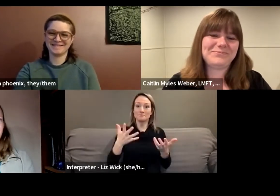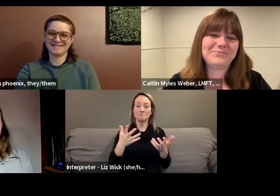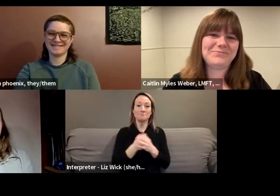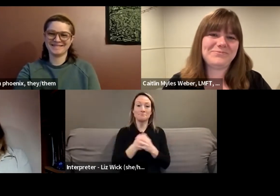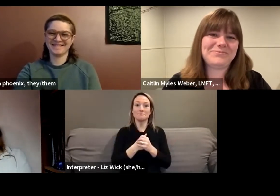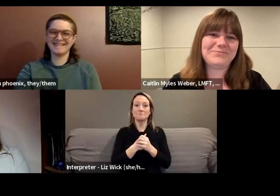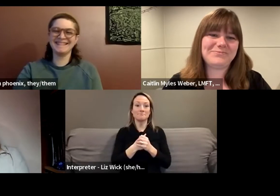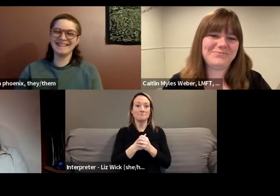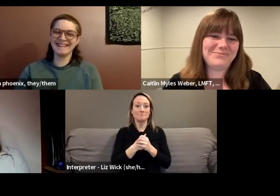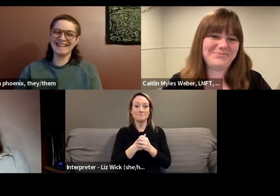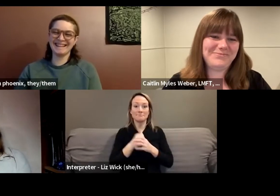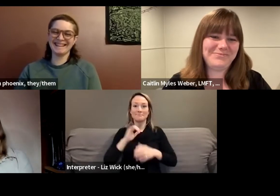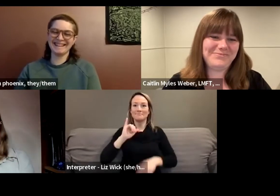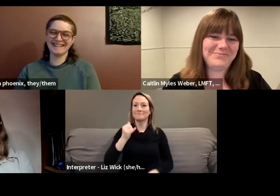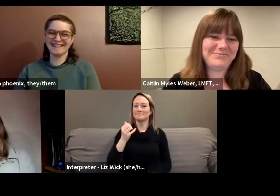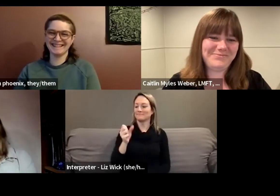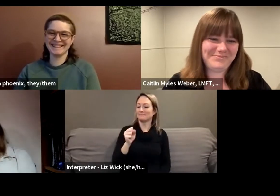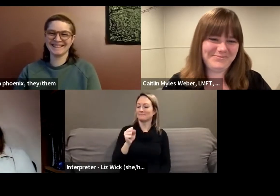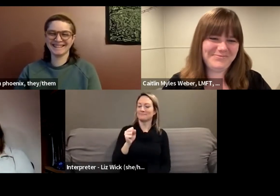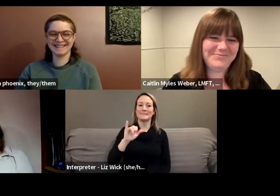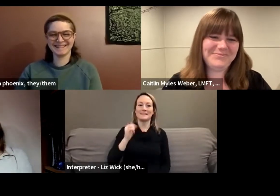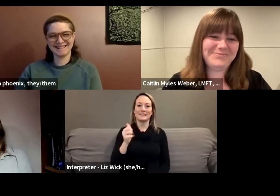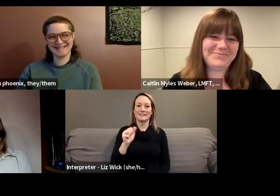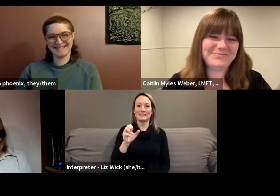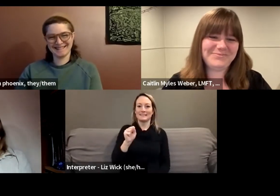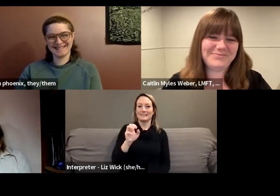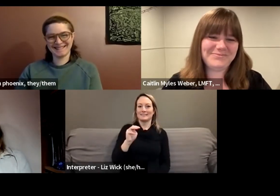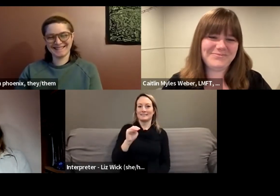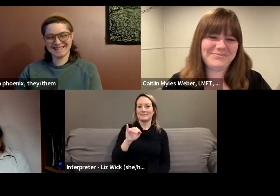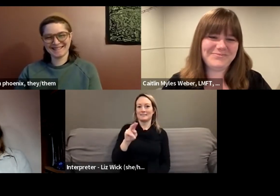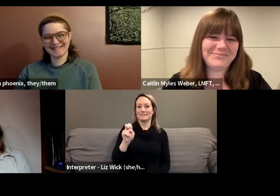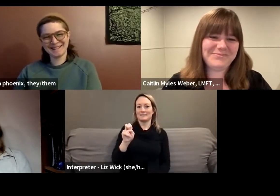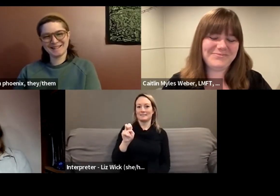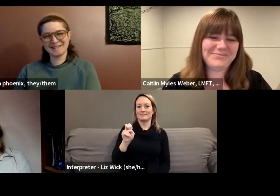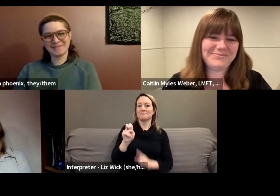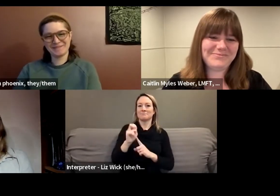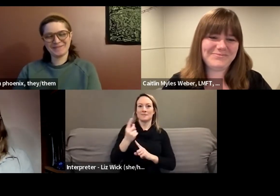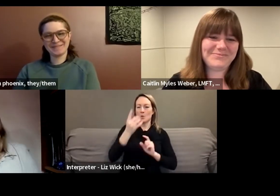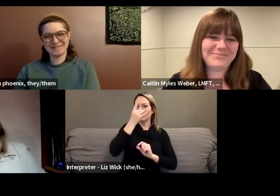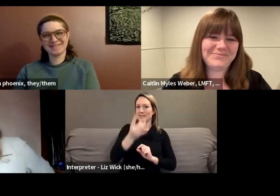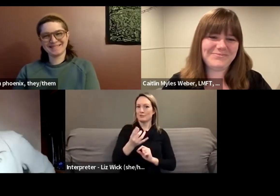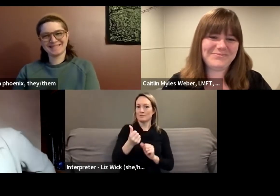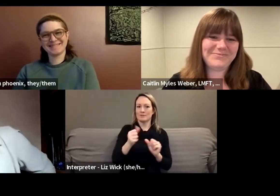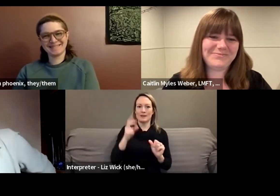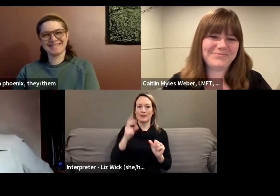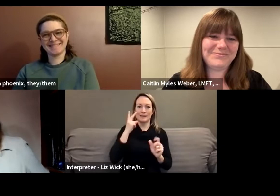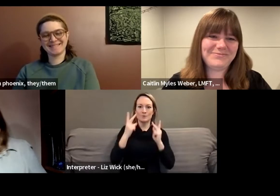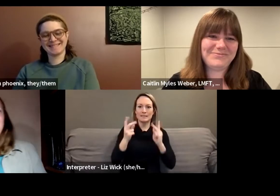Okay, so it was interesting trying to see which of us jumps in next.